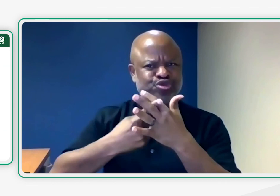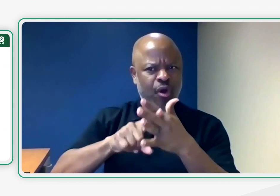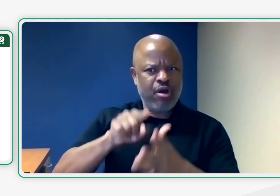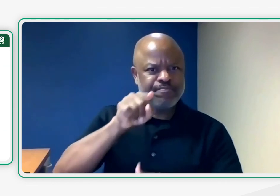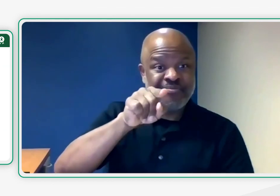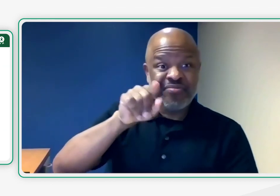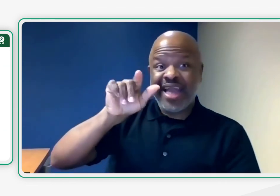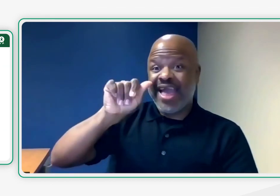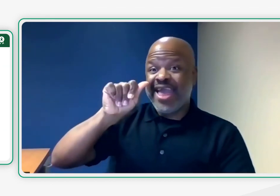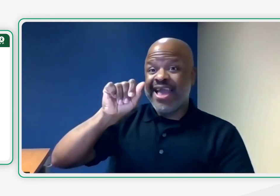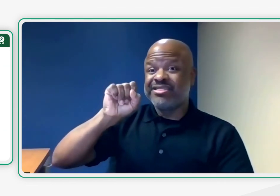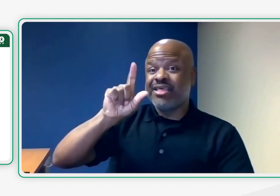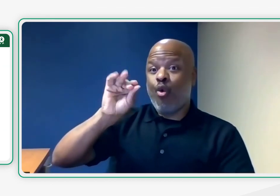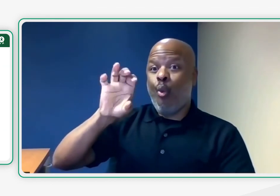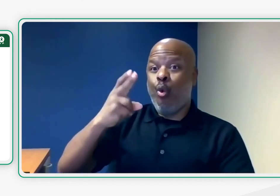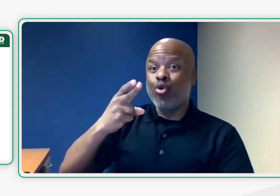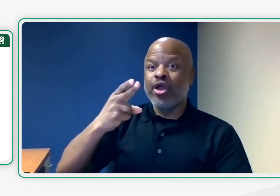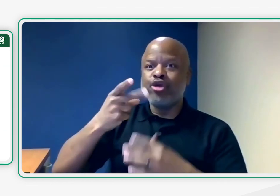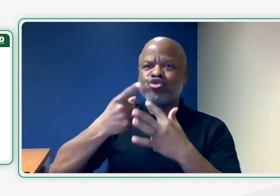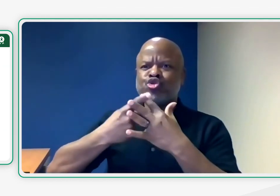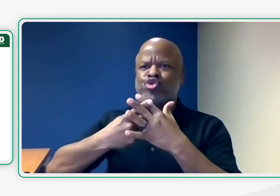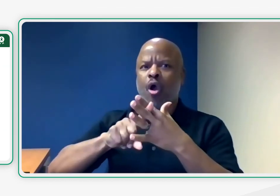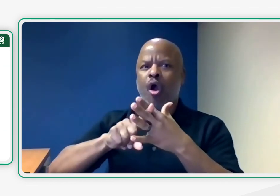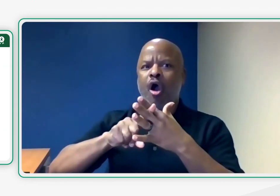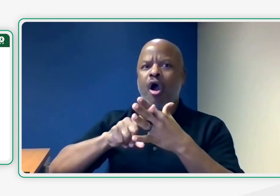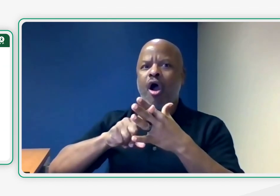Yeah, someone said it's hard for people to find me. You know, it's interesting how it started.